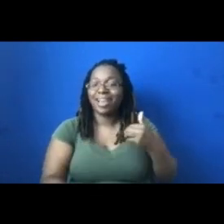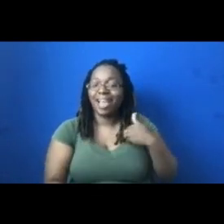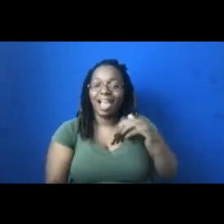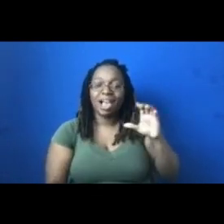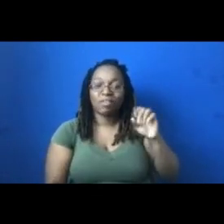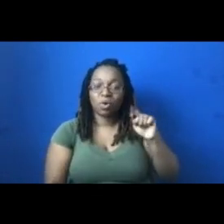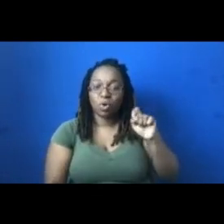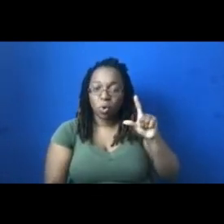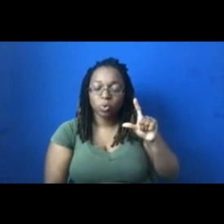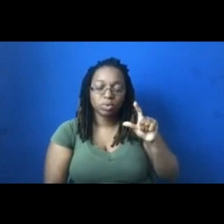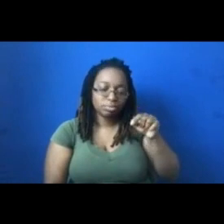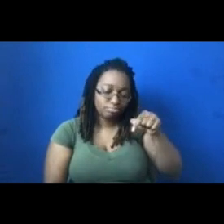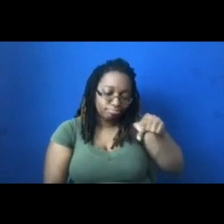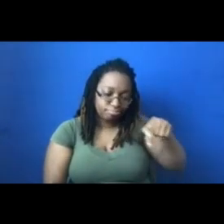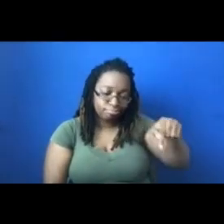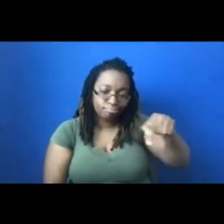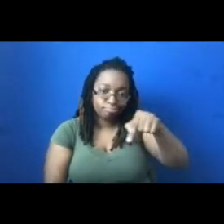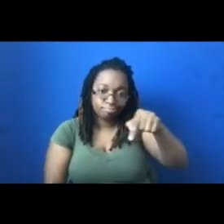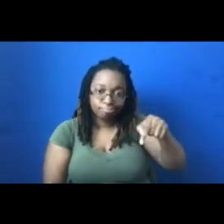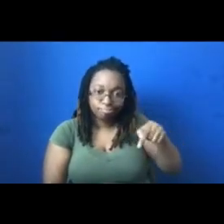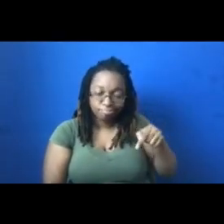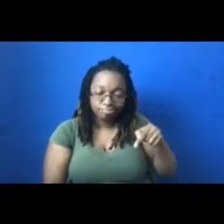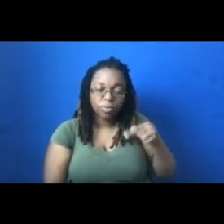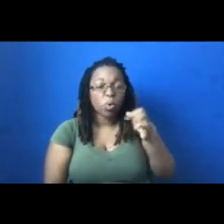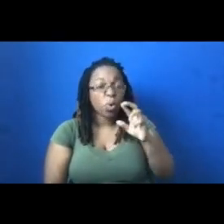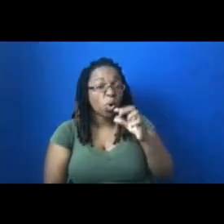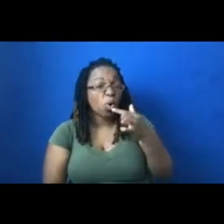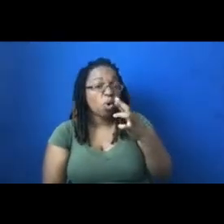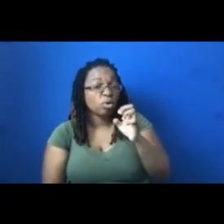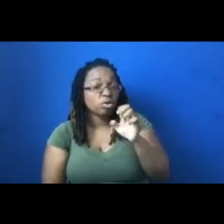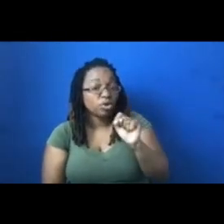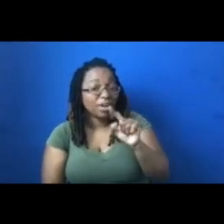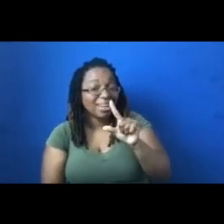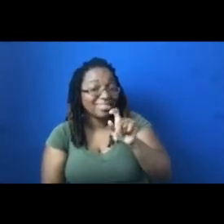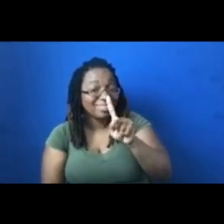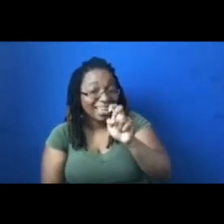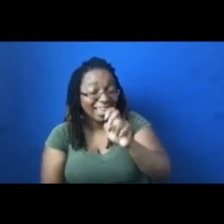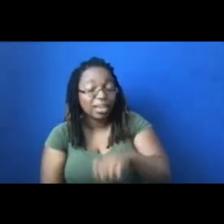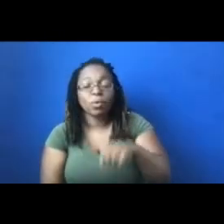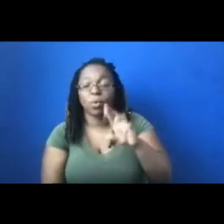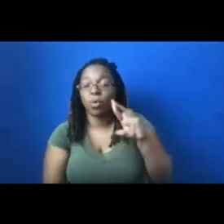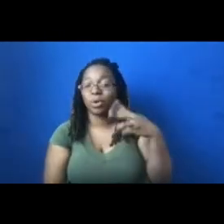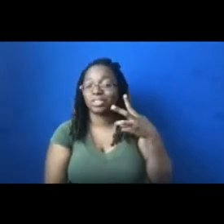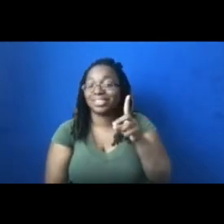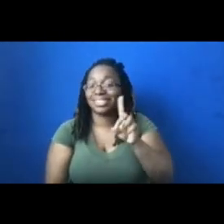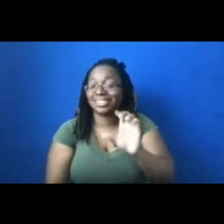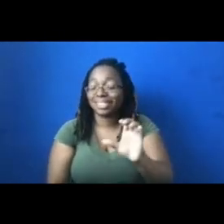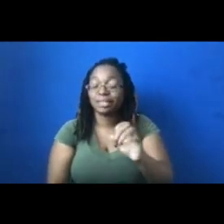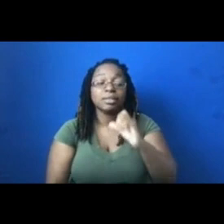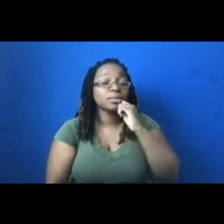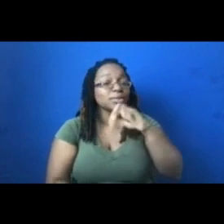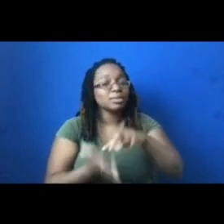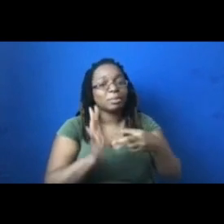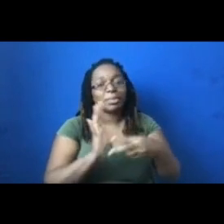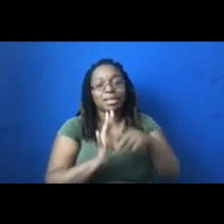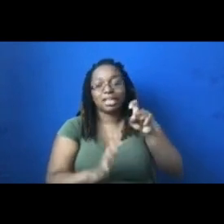the Great Lakes or is in Washington, DC. So the definition isn't coastal zone community, communities that are